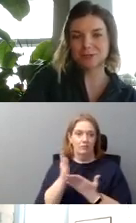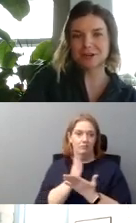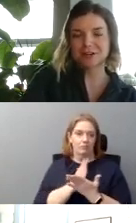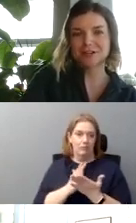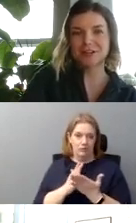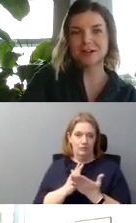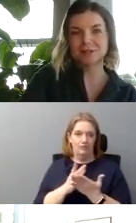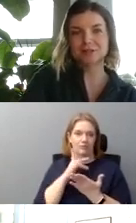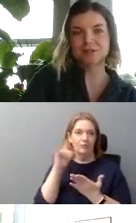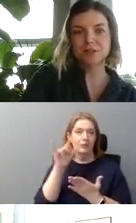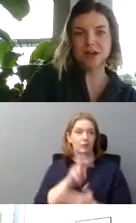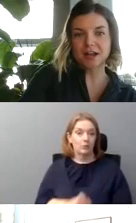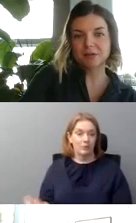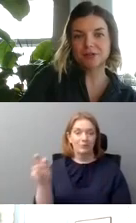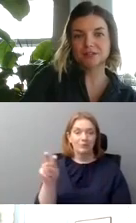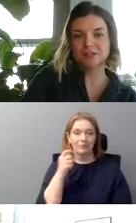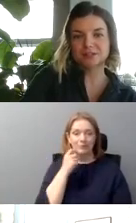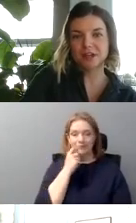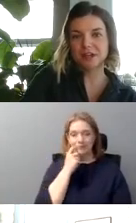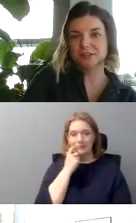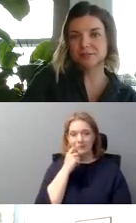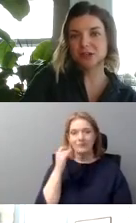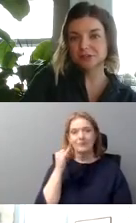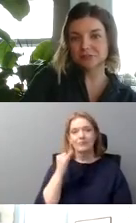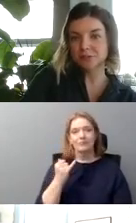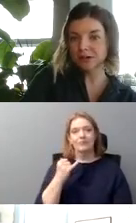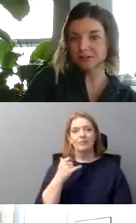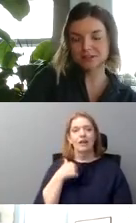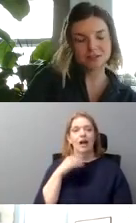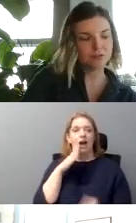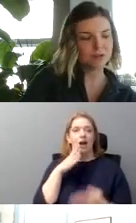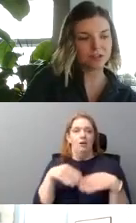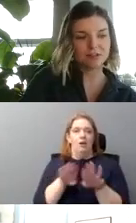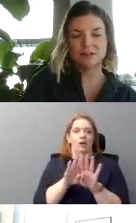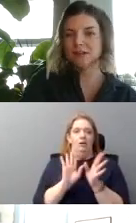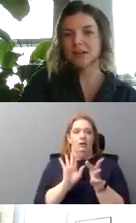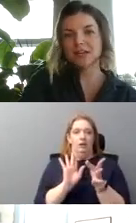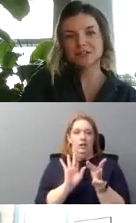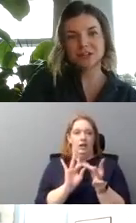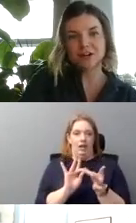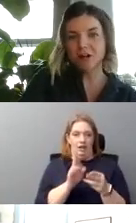tour, so with that I'm going to just say some closing remarks just so we can ensure